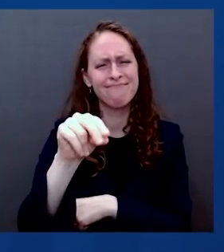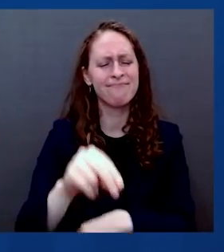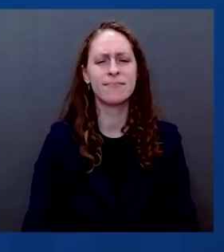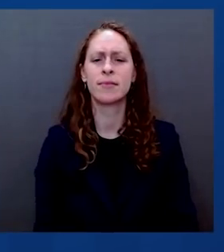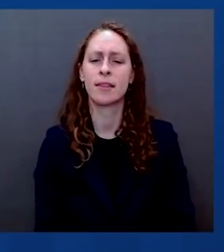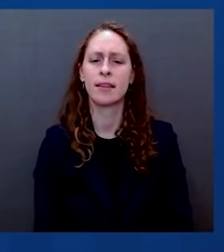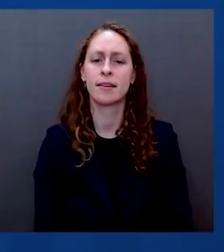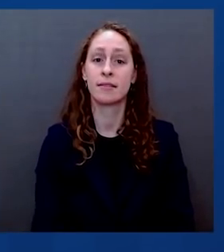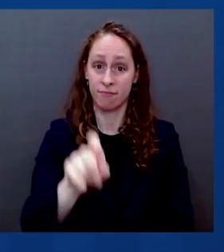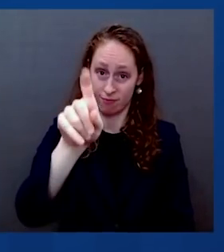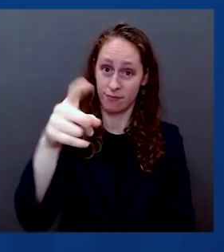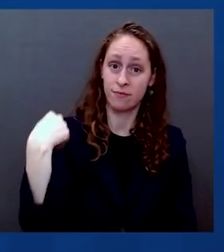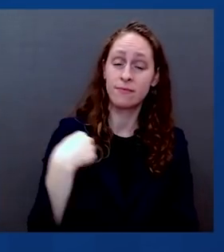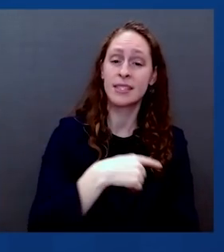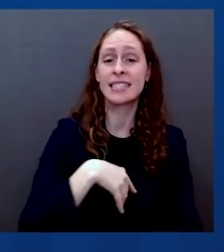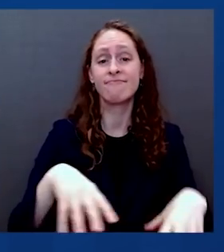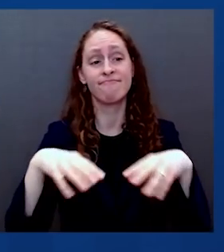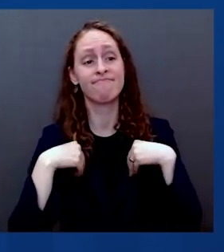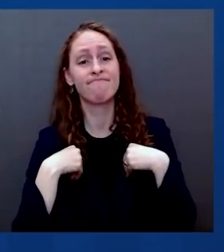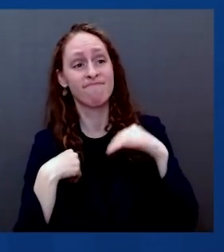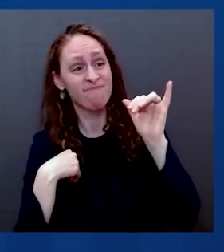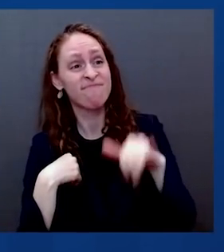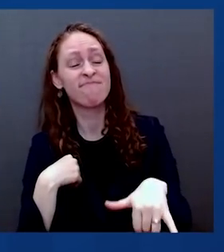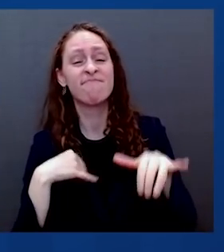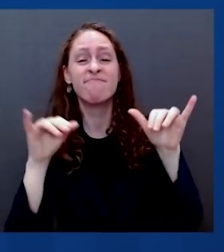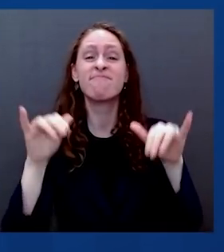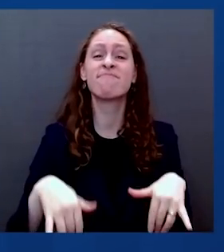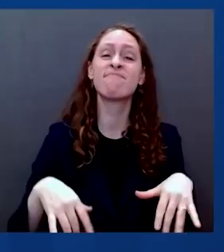with a disability vote by mail is normal.